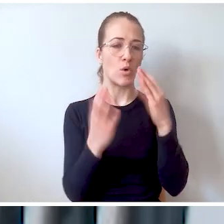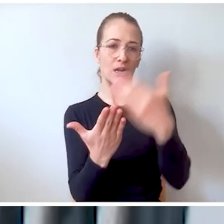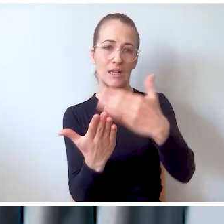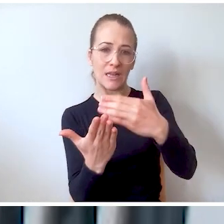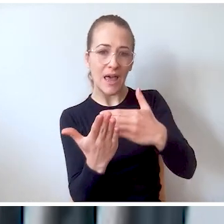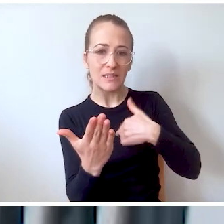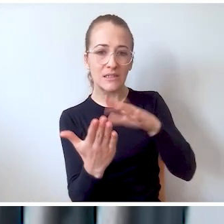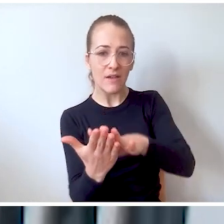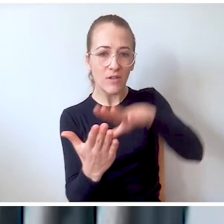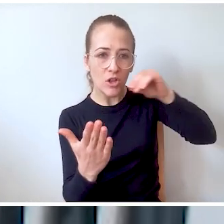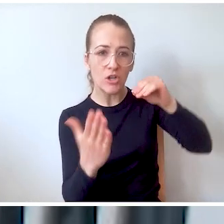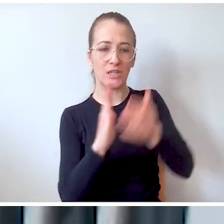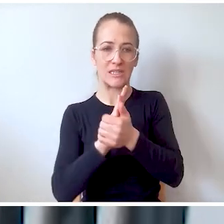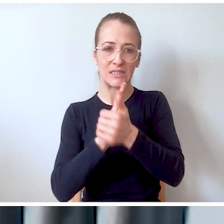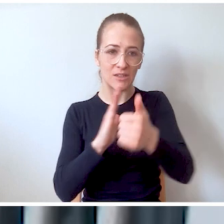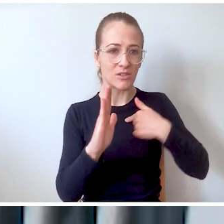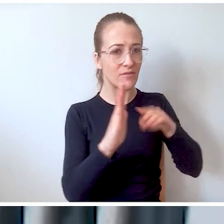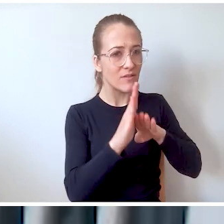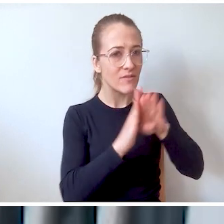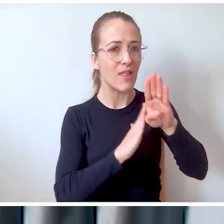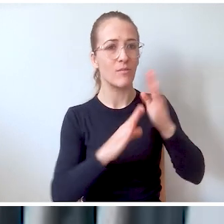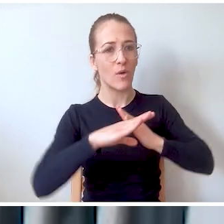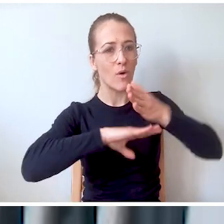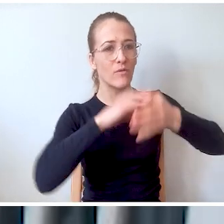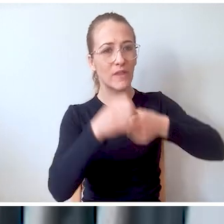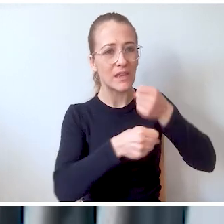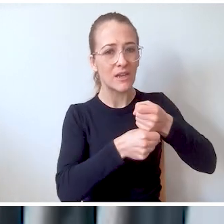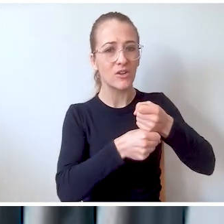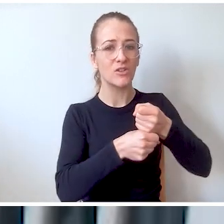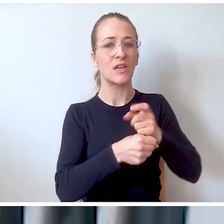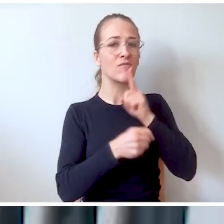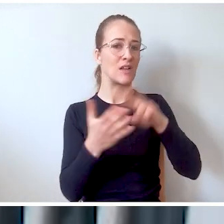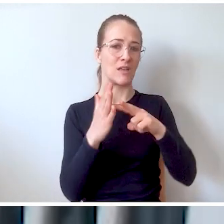and skills that I've developed over the years. So it really means everything to me.